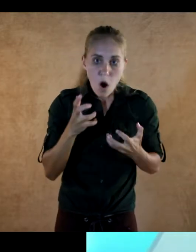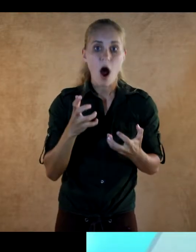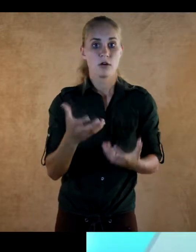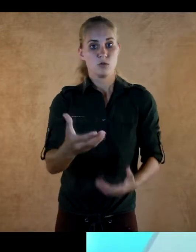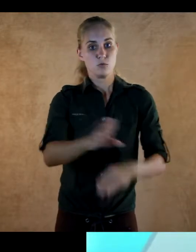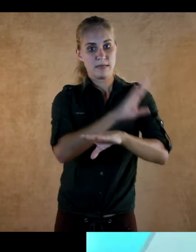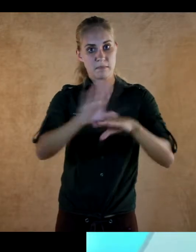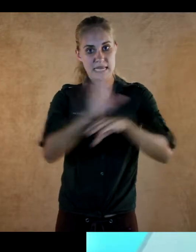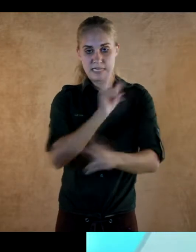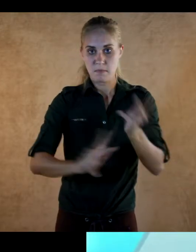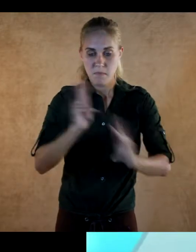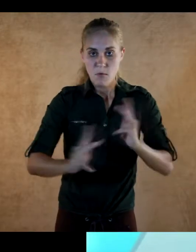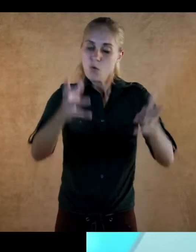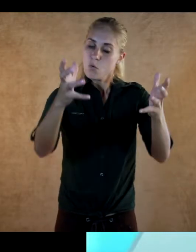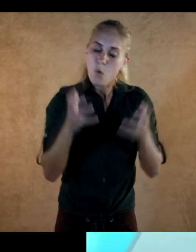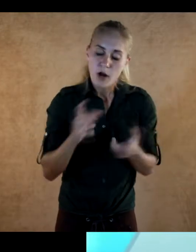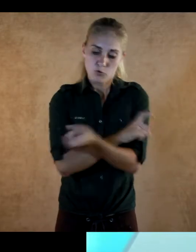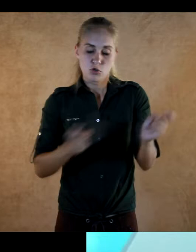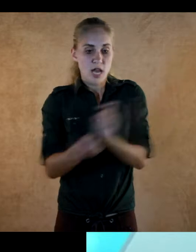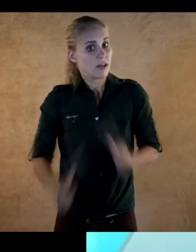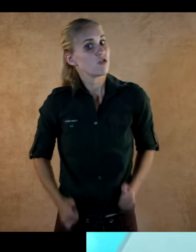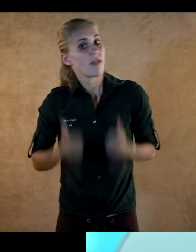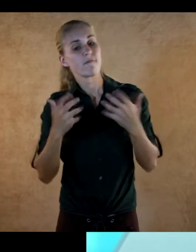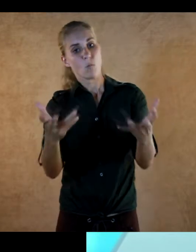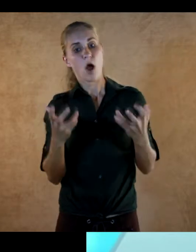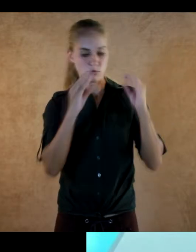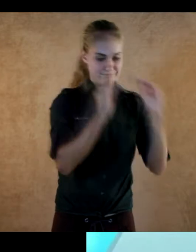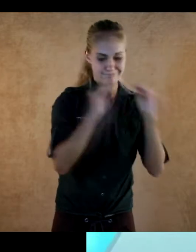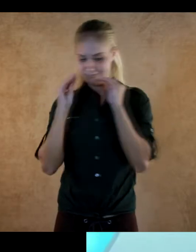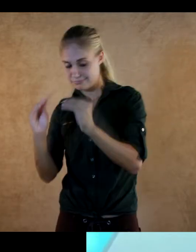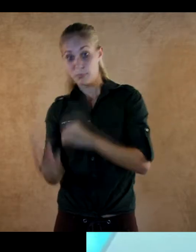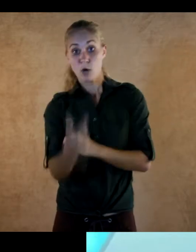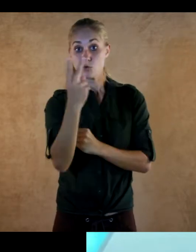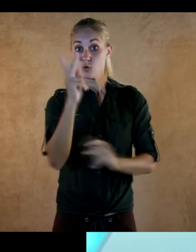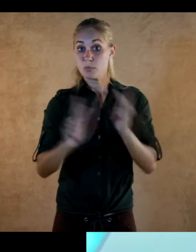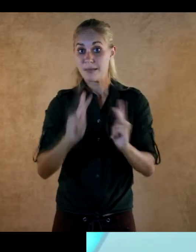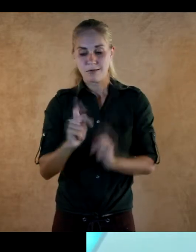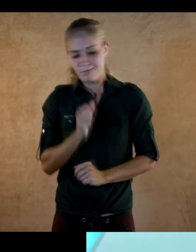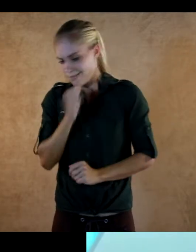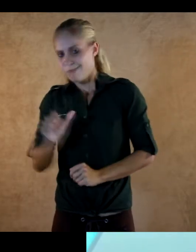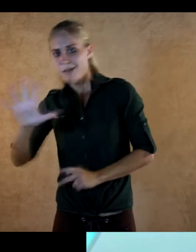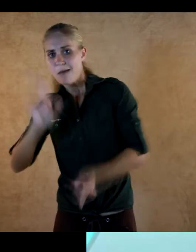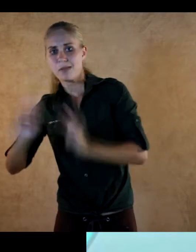business-minded individuals who are also looking to transform their lives. It's just 2 people. Not 5. Not 10.